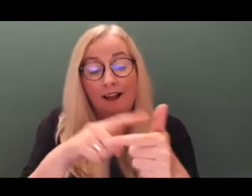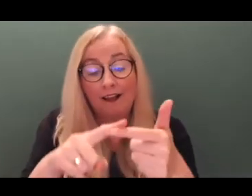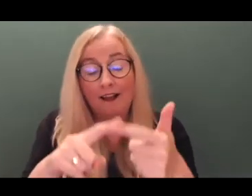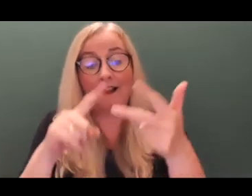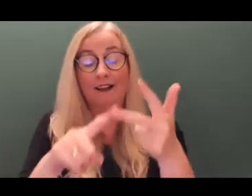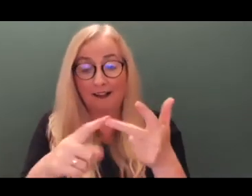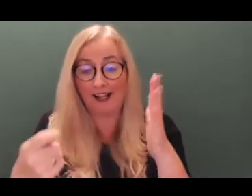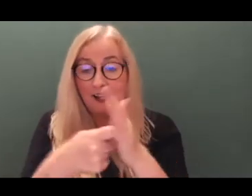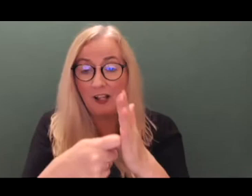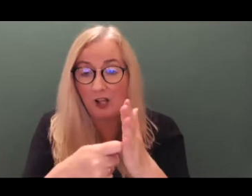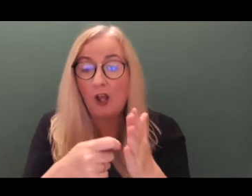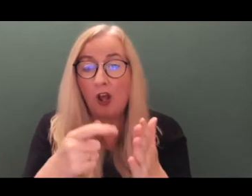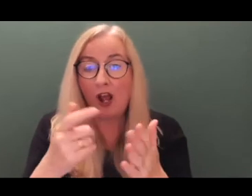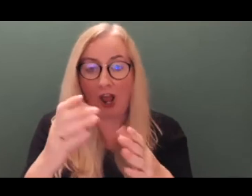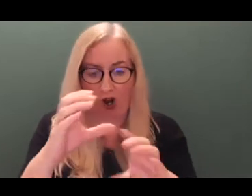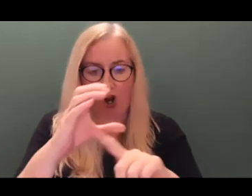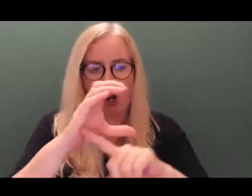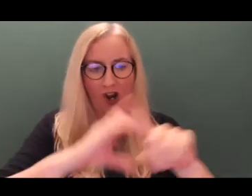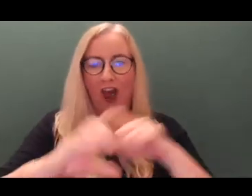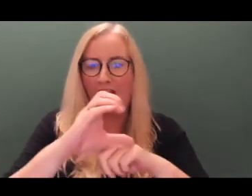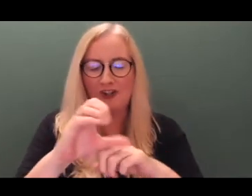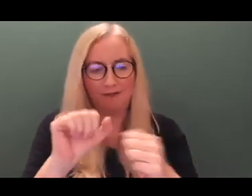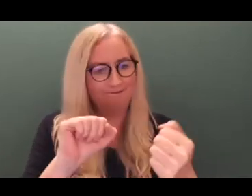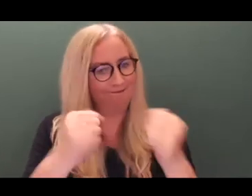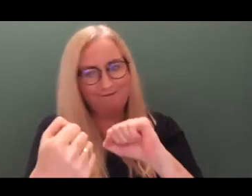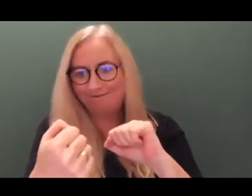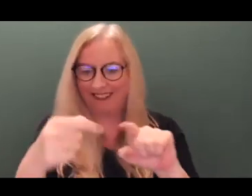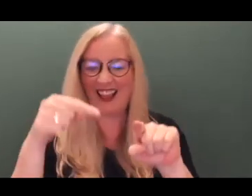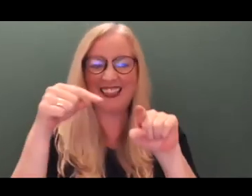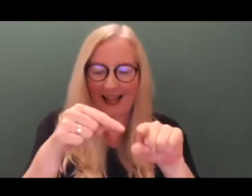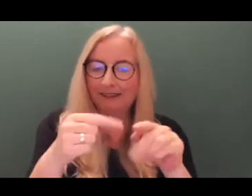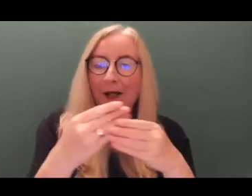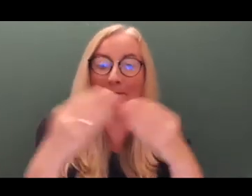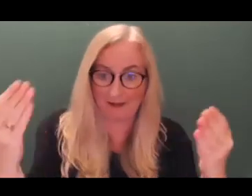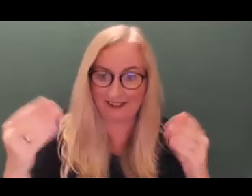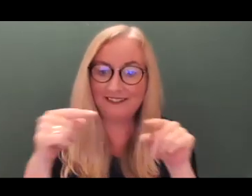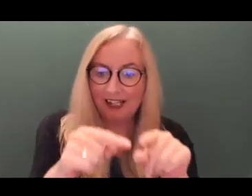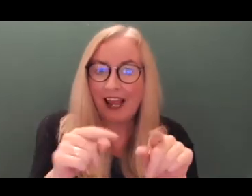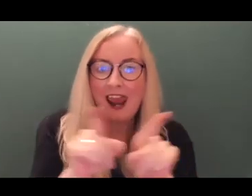really I think the cultural shift is the biggest one. It's almost like every single person really